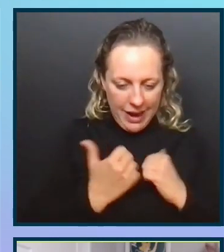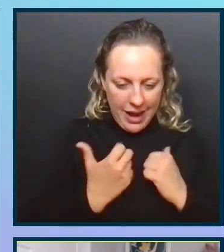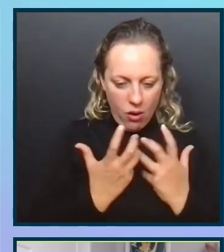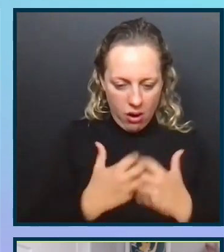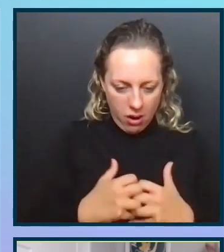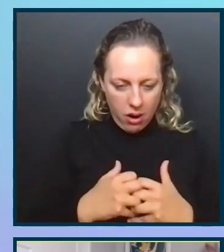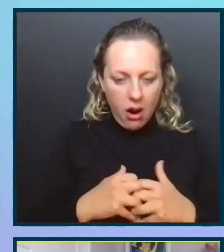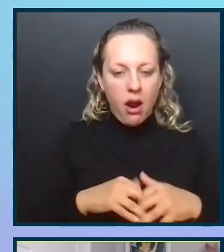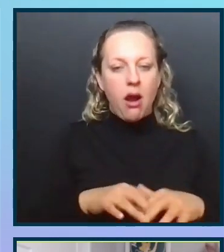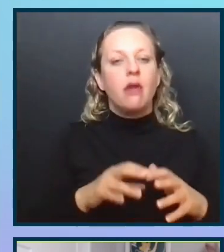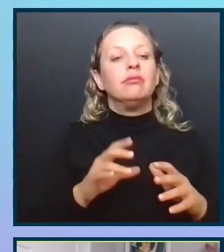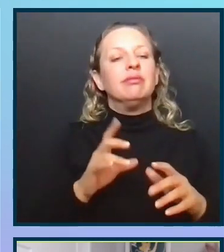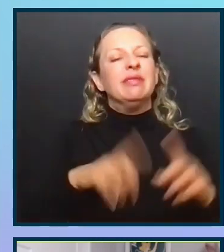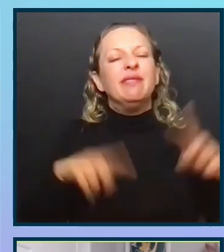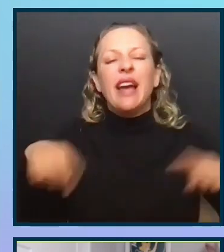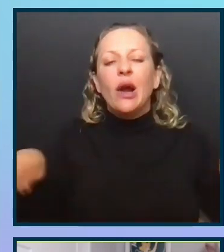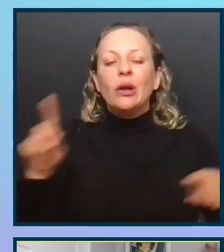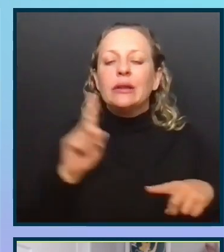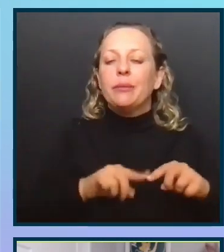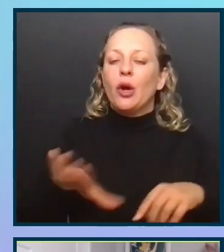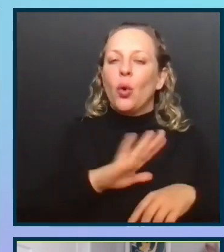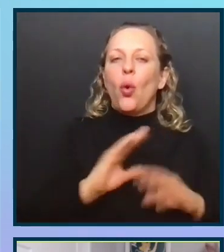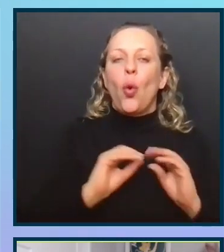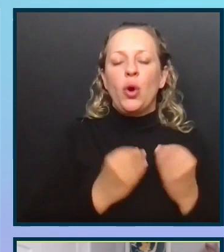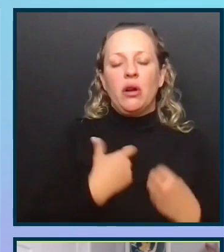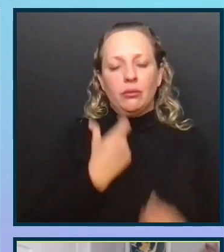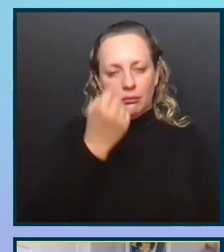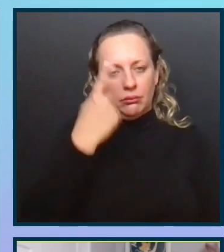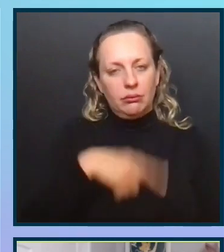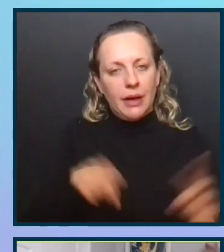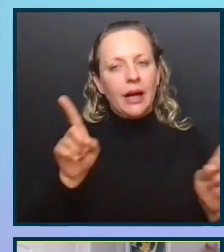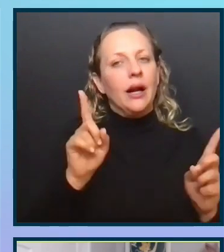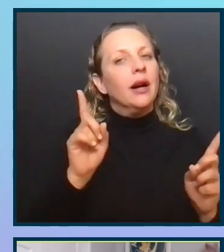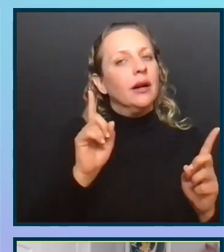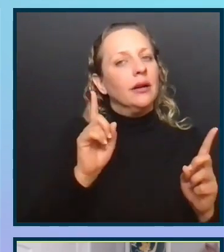can vary, right, depending on an organization and its maturity.